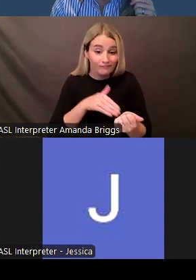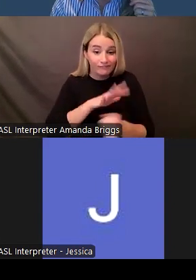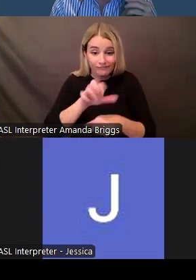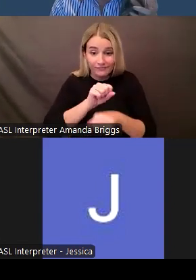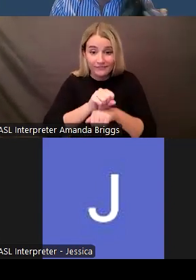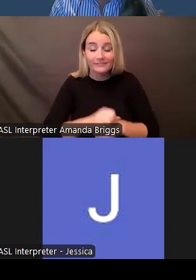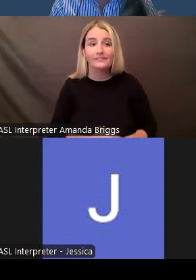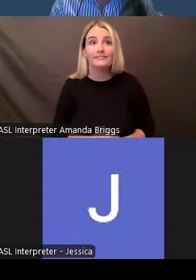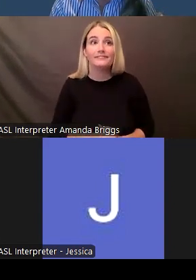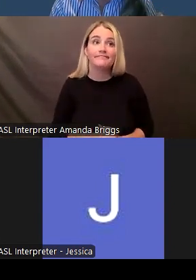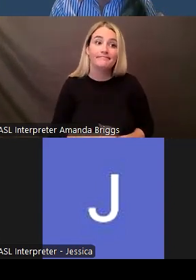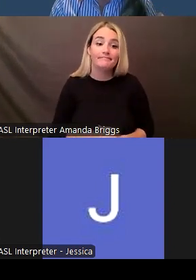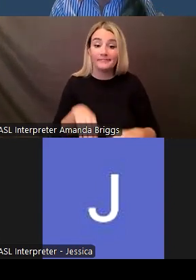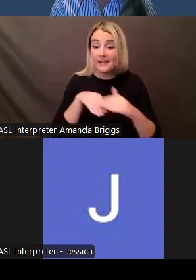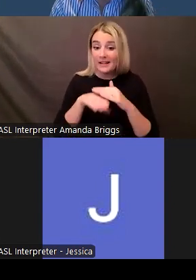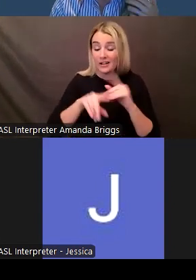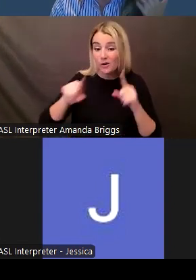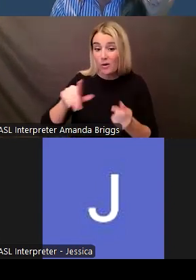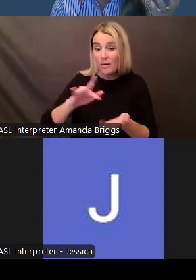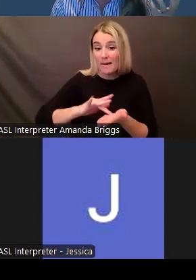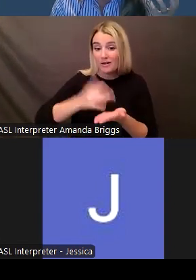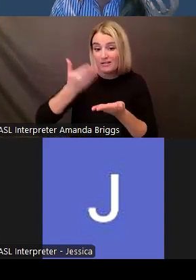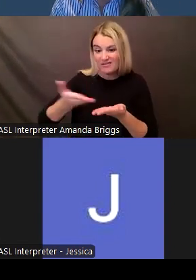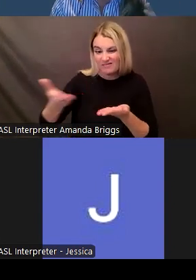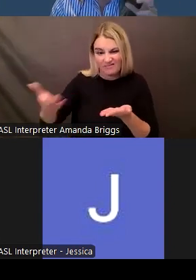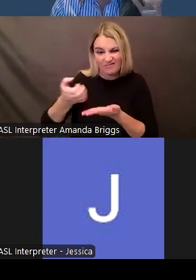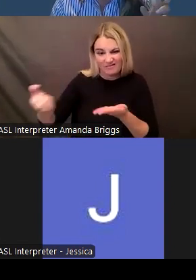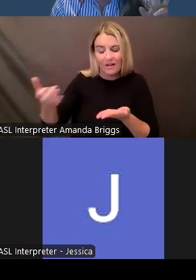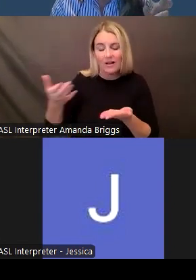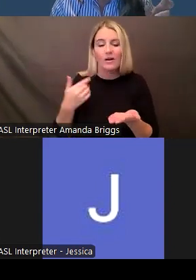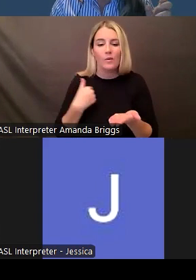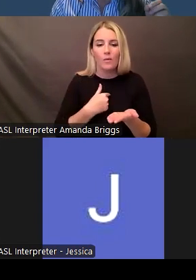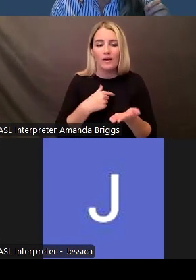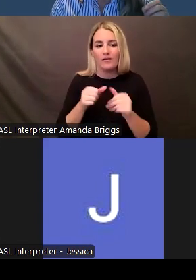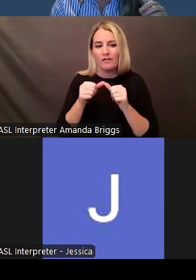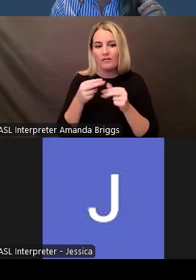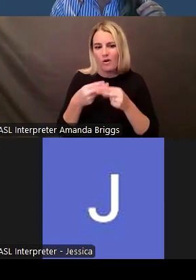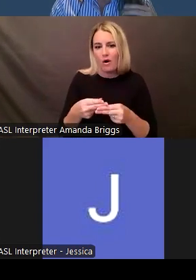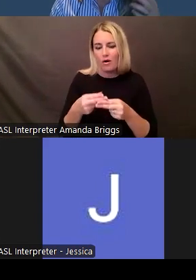access to medical supplies, and, what we call durable medical equipment.